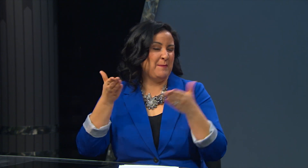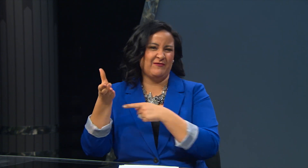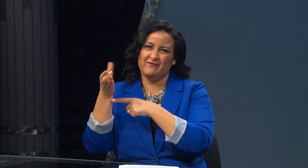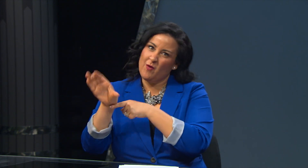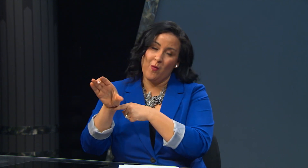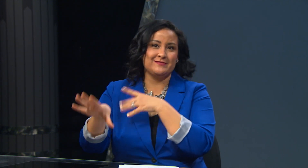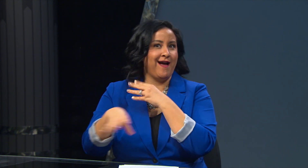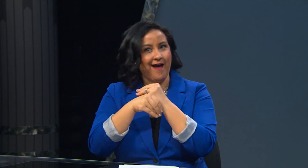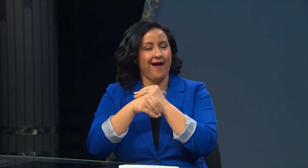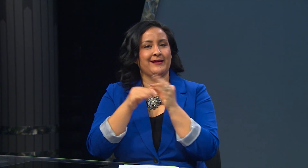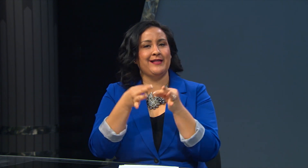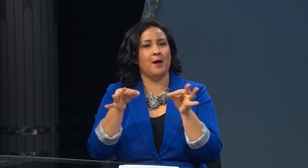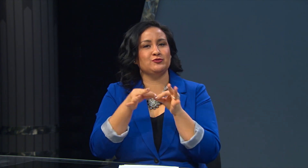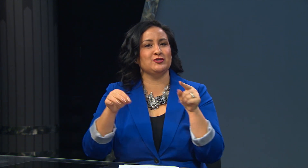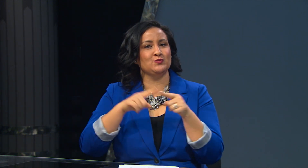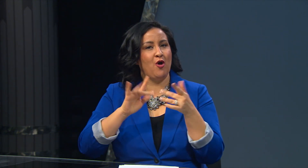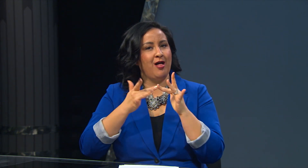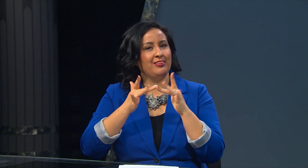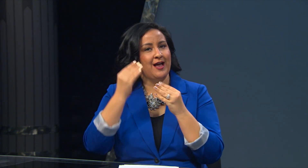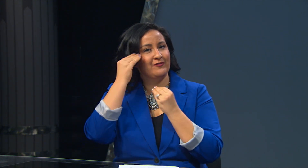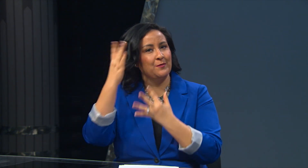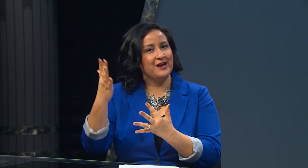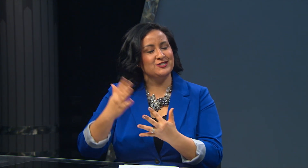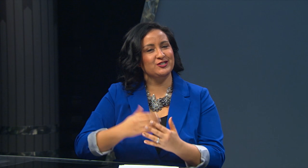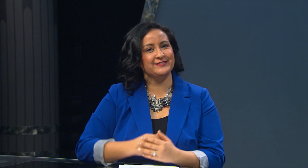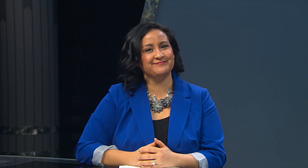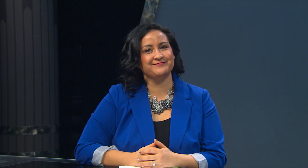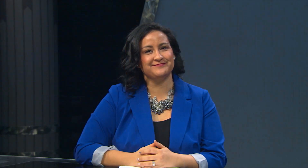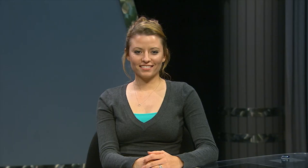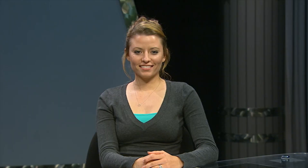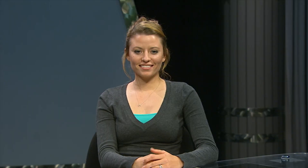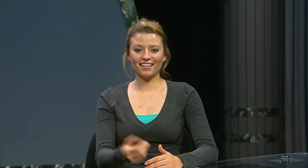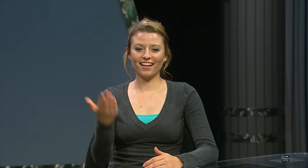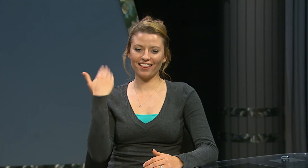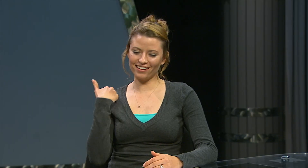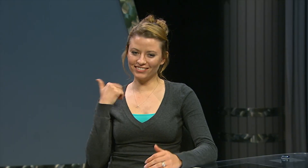FORCED TO ADD CLOSED-CAPTIONS TO THEIR ONLINE CONTENT.